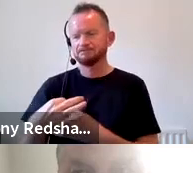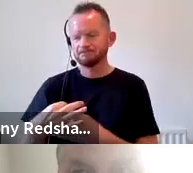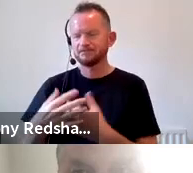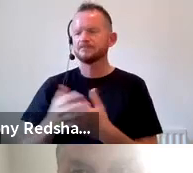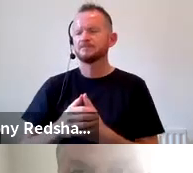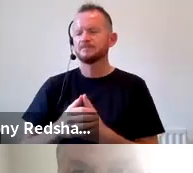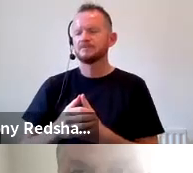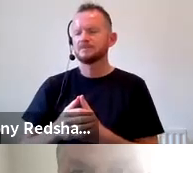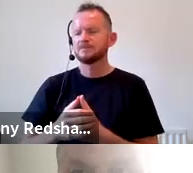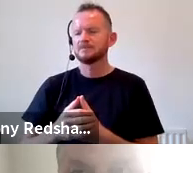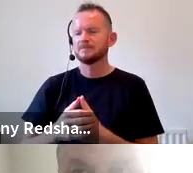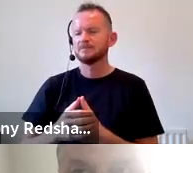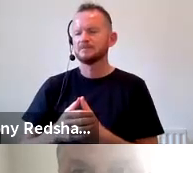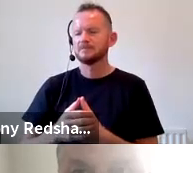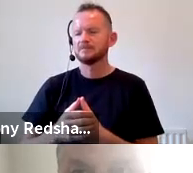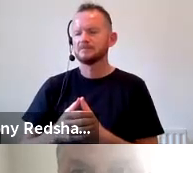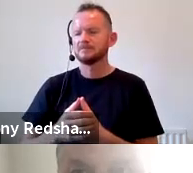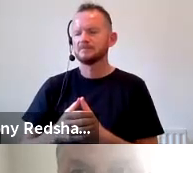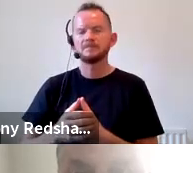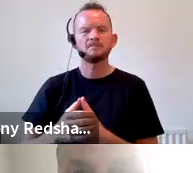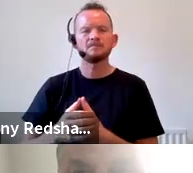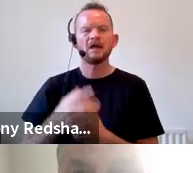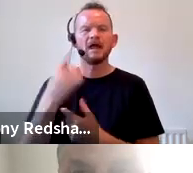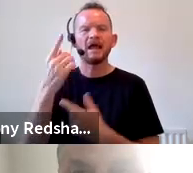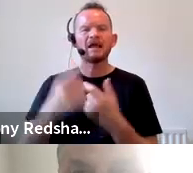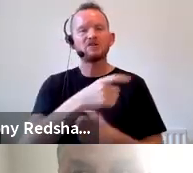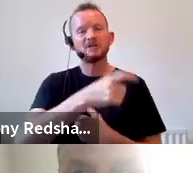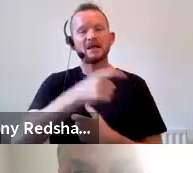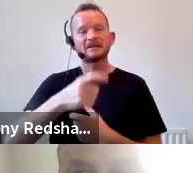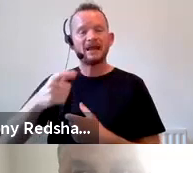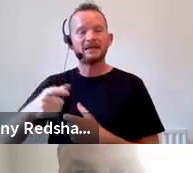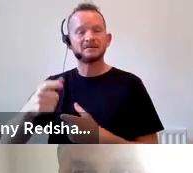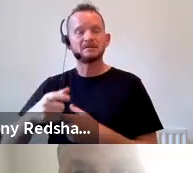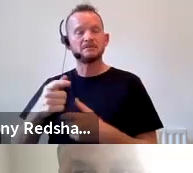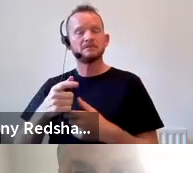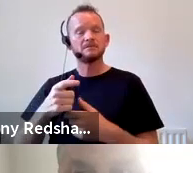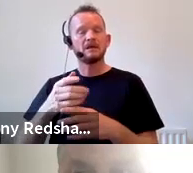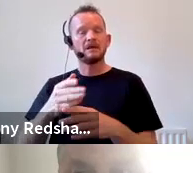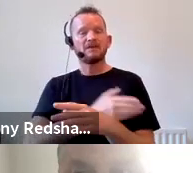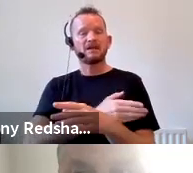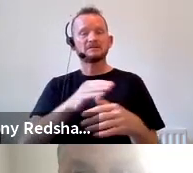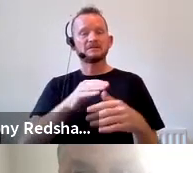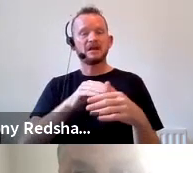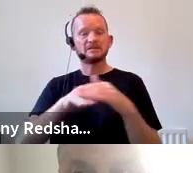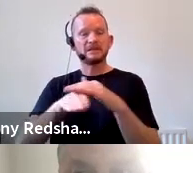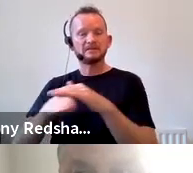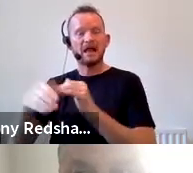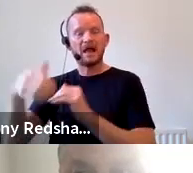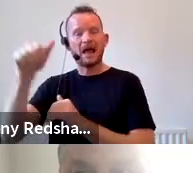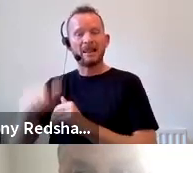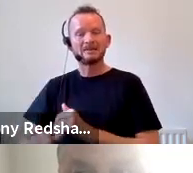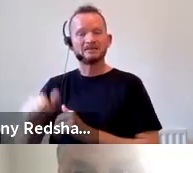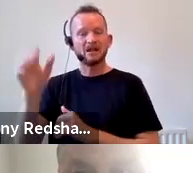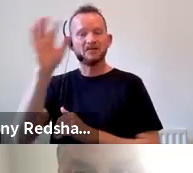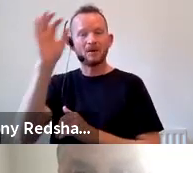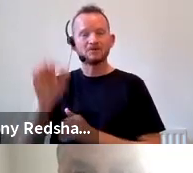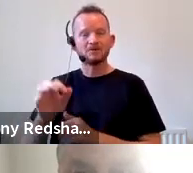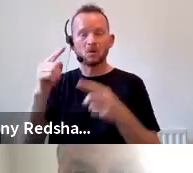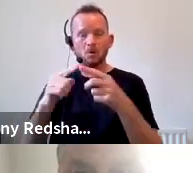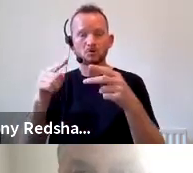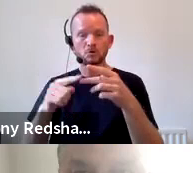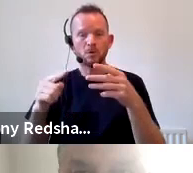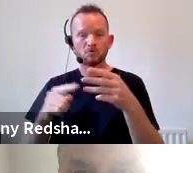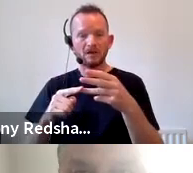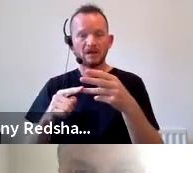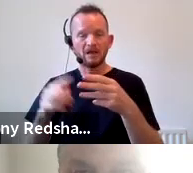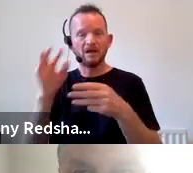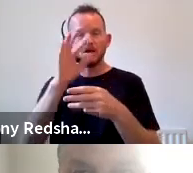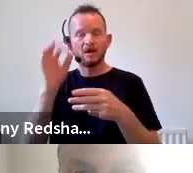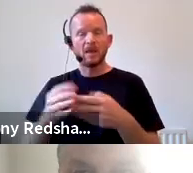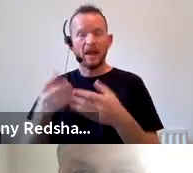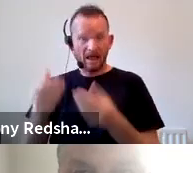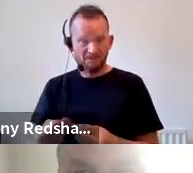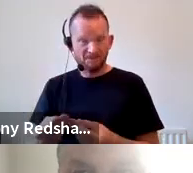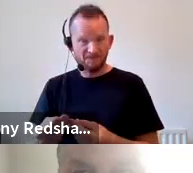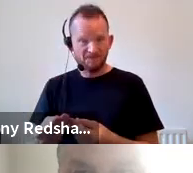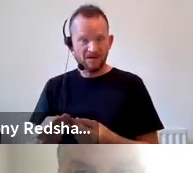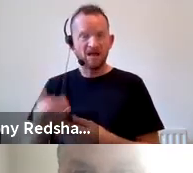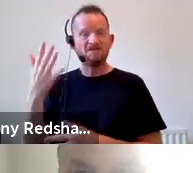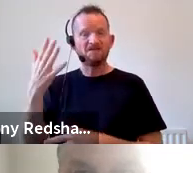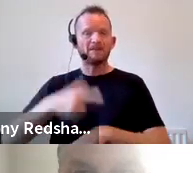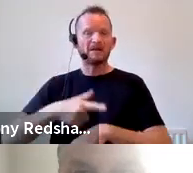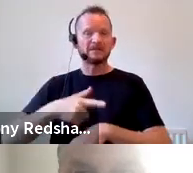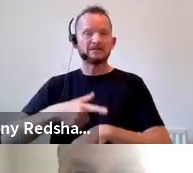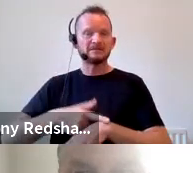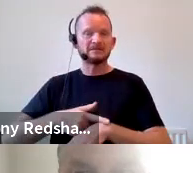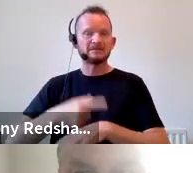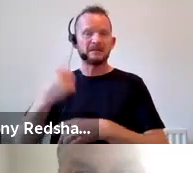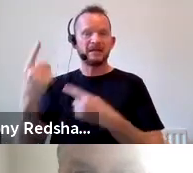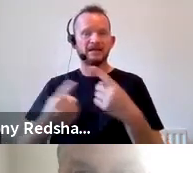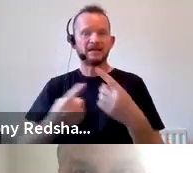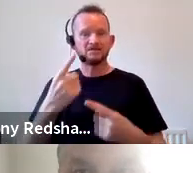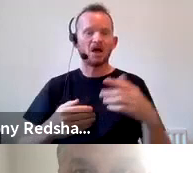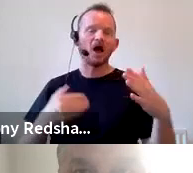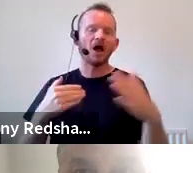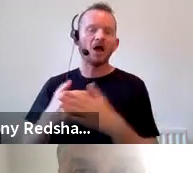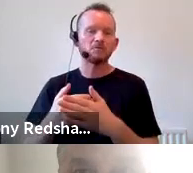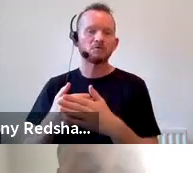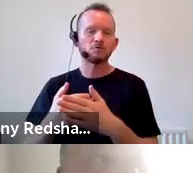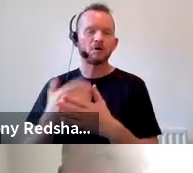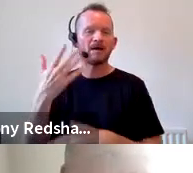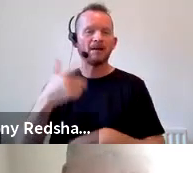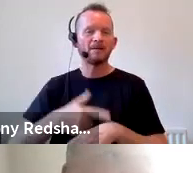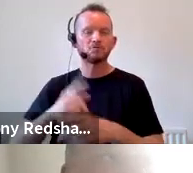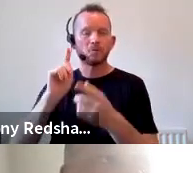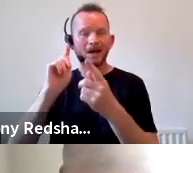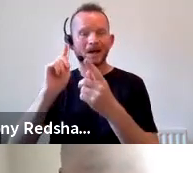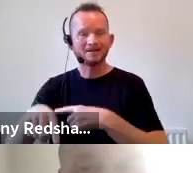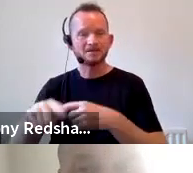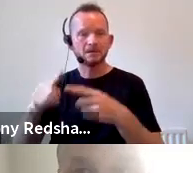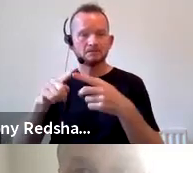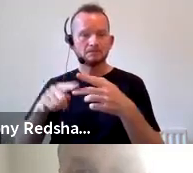Brilliant. So what we did was we sent each of the candidates in advance of this list of questions, three questions, which they will now have five minutes, up to five minutes to answer.